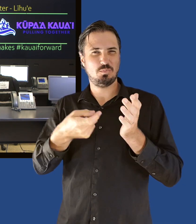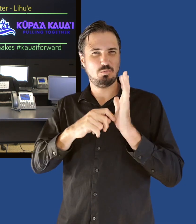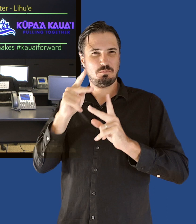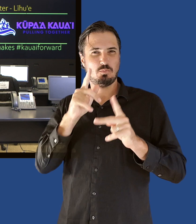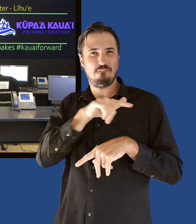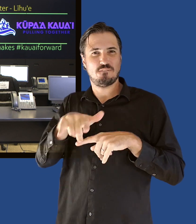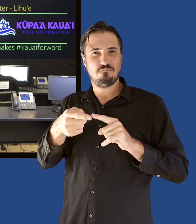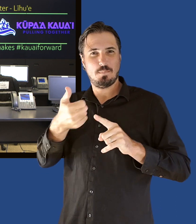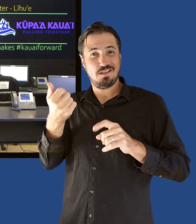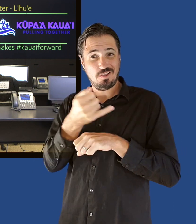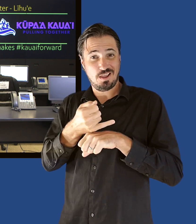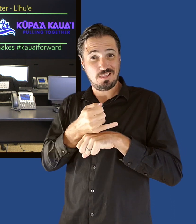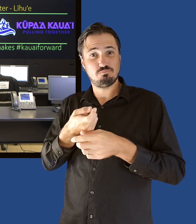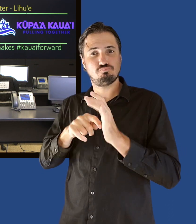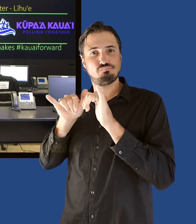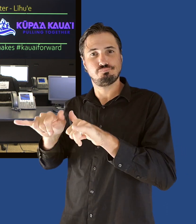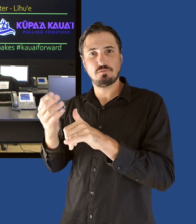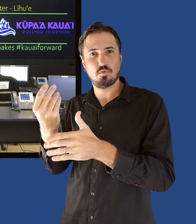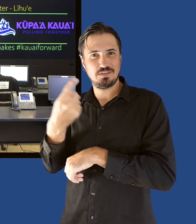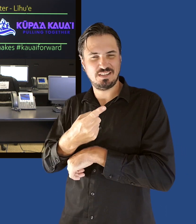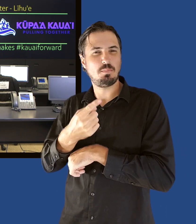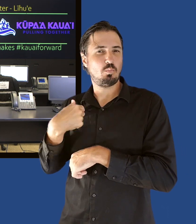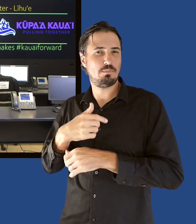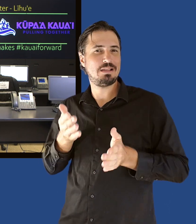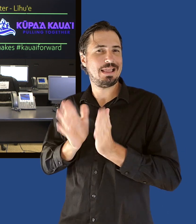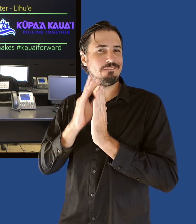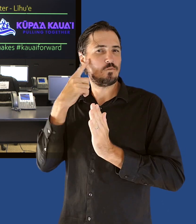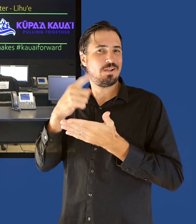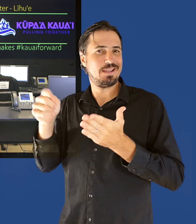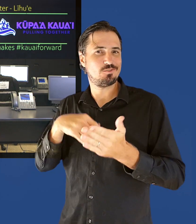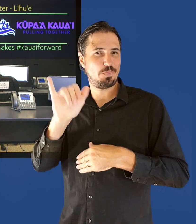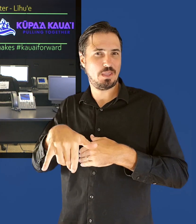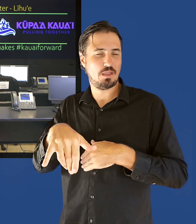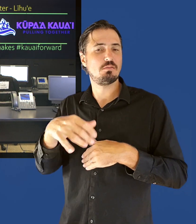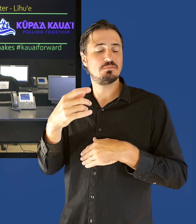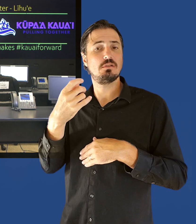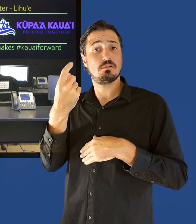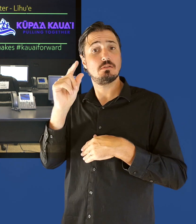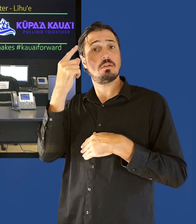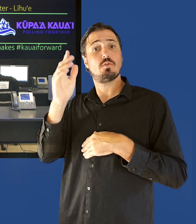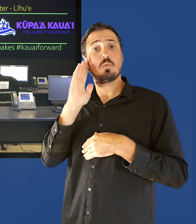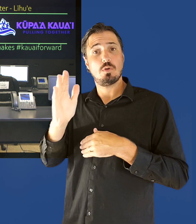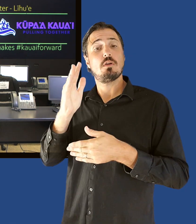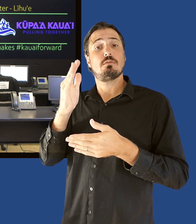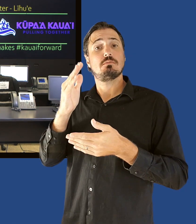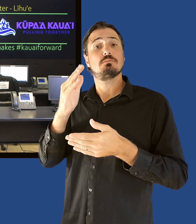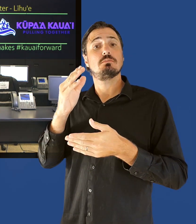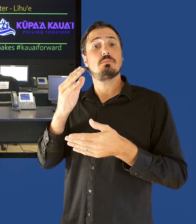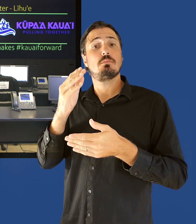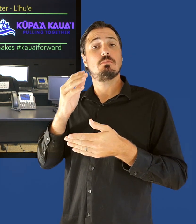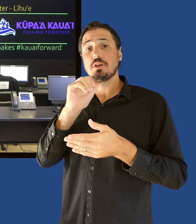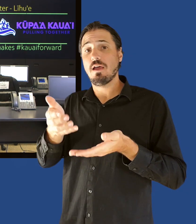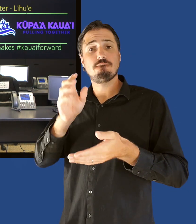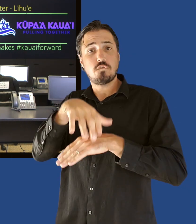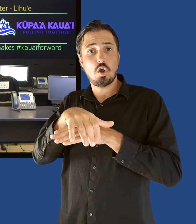As we previously announced, the Governor will remove the quarantine requirement for all interisland travelers statewide effective Tuesday, June 16.